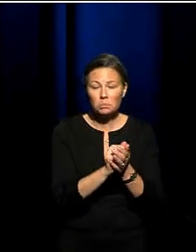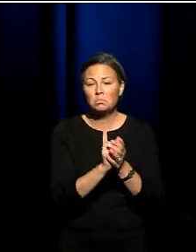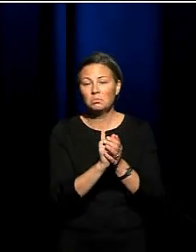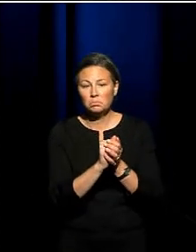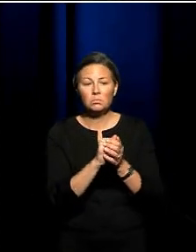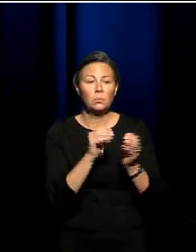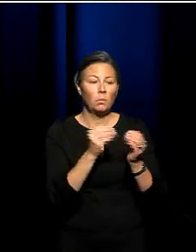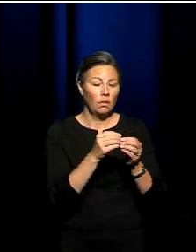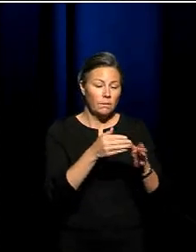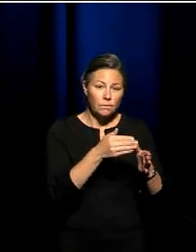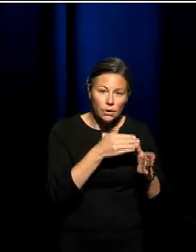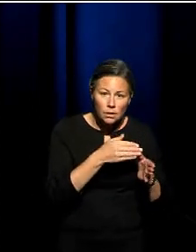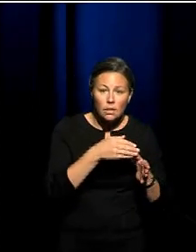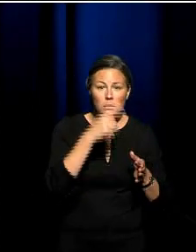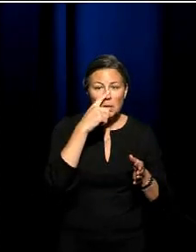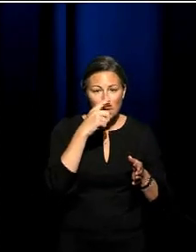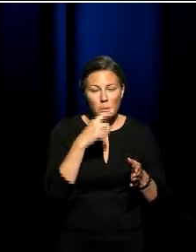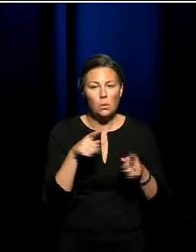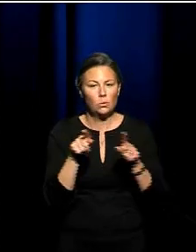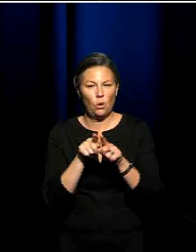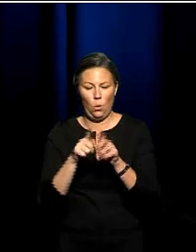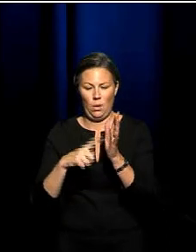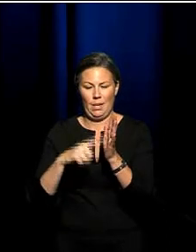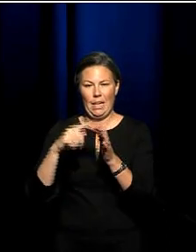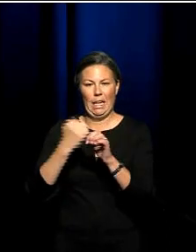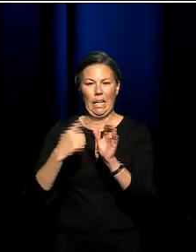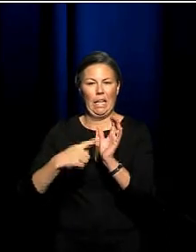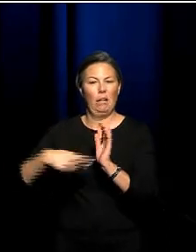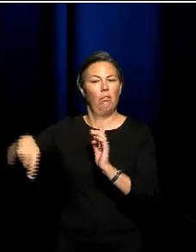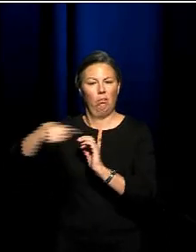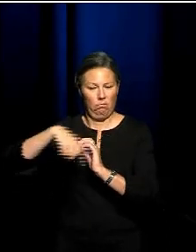Nations people. These workshops run parallel to the investigative work and